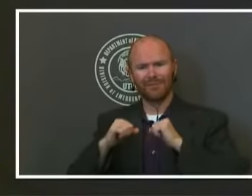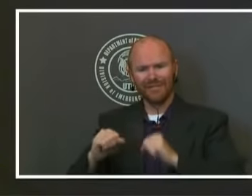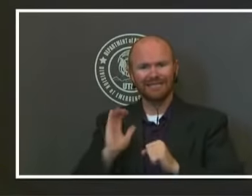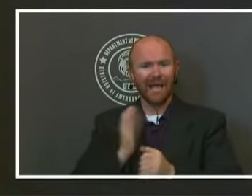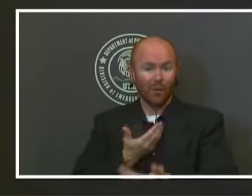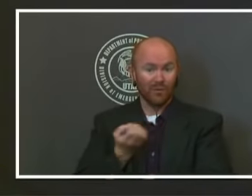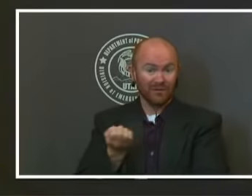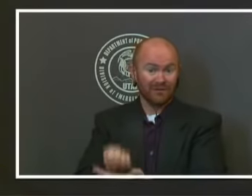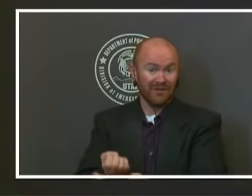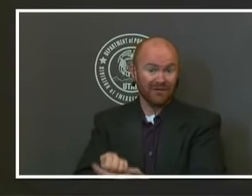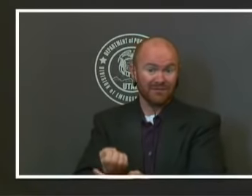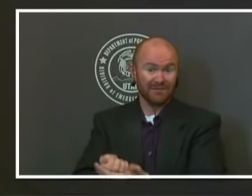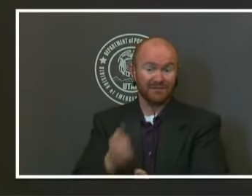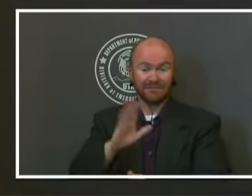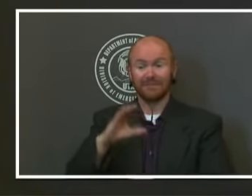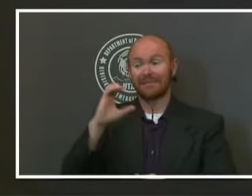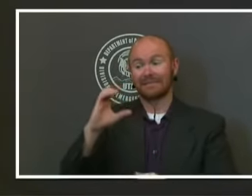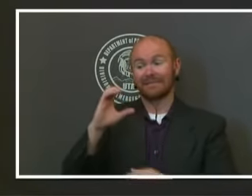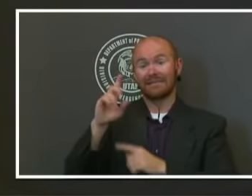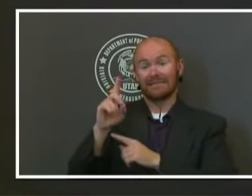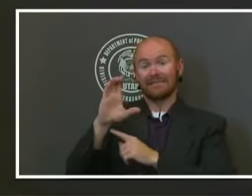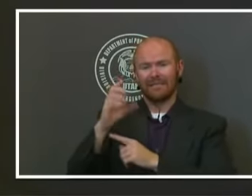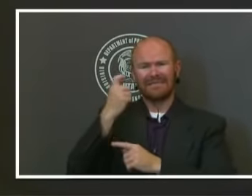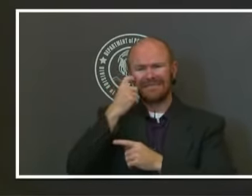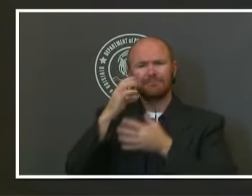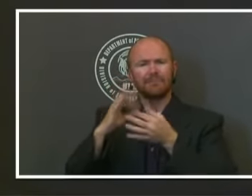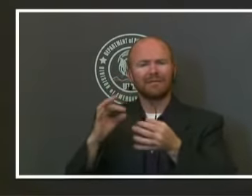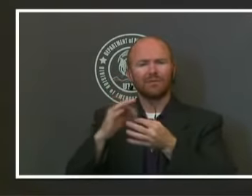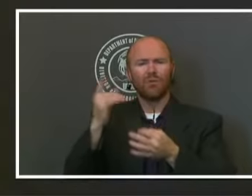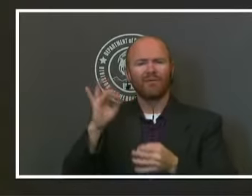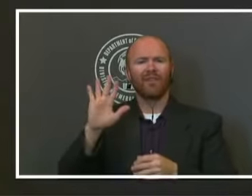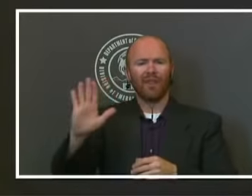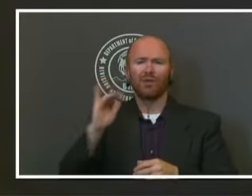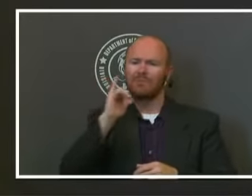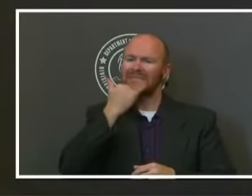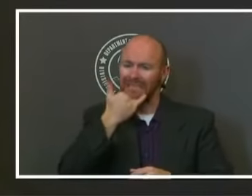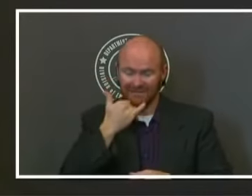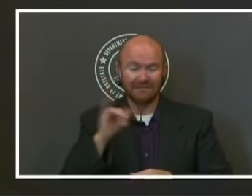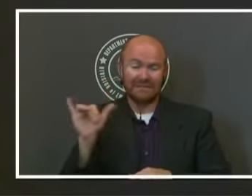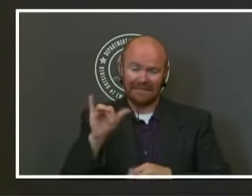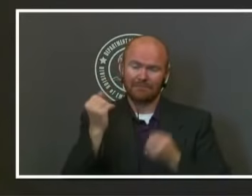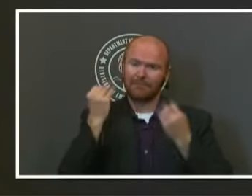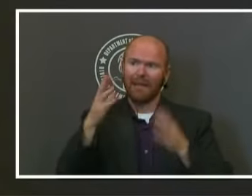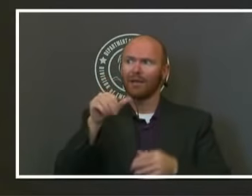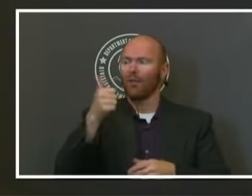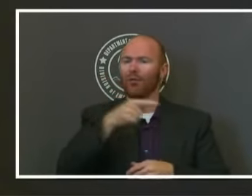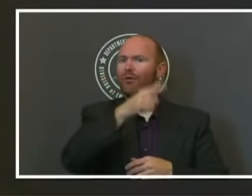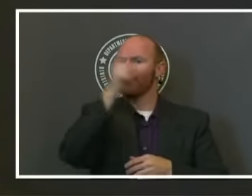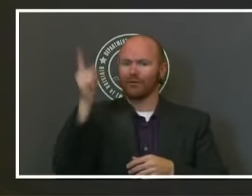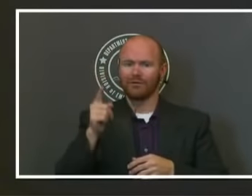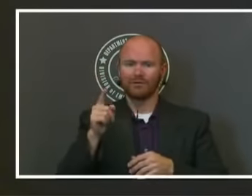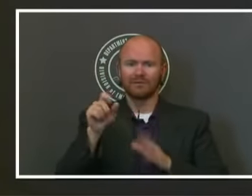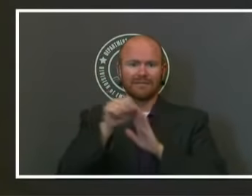again my mistake they had and there's been made by many other